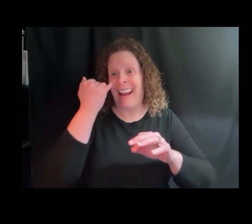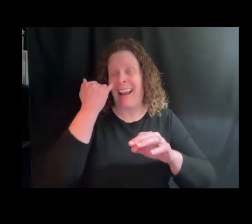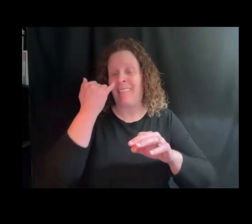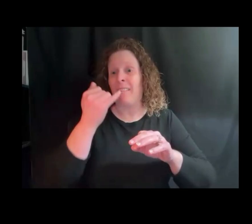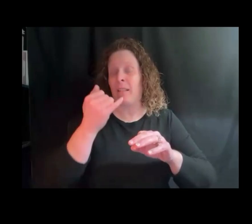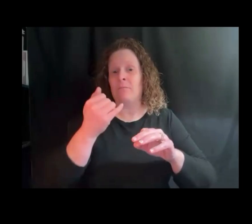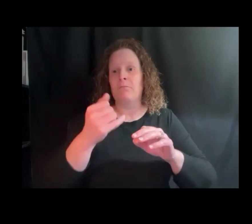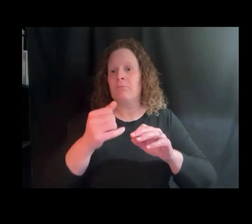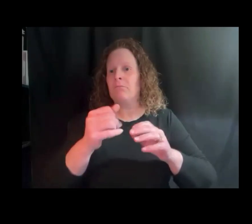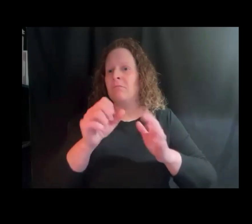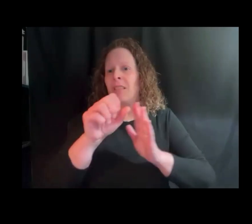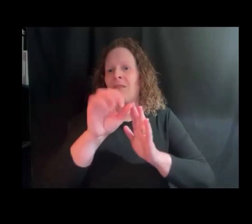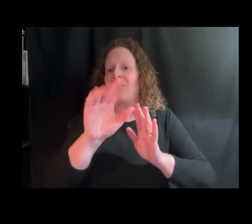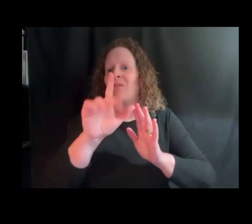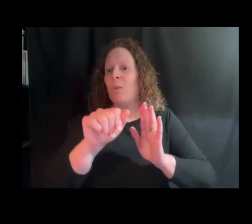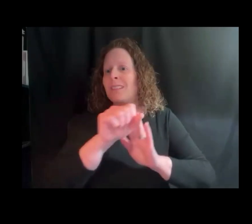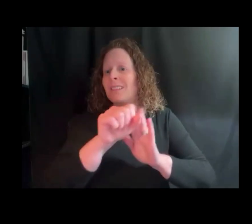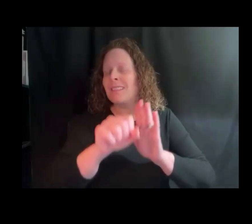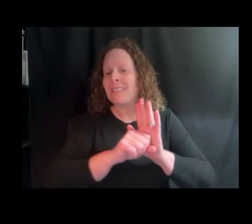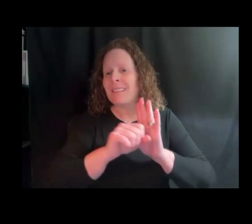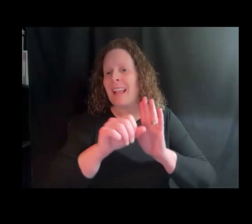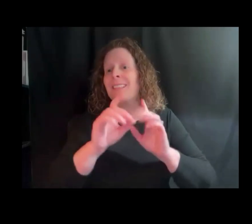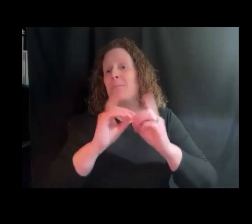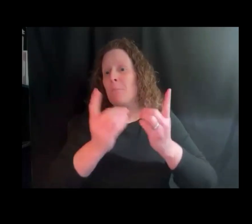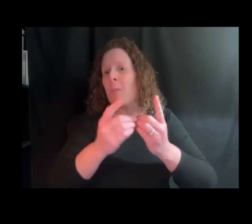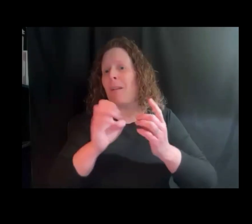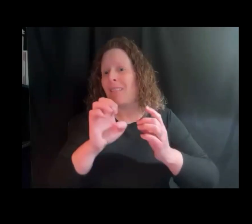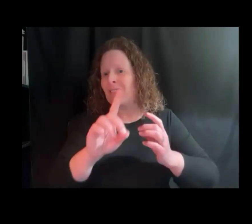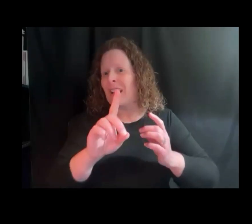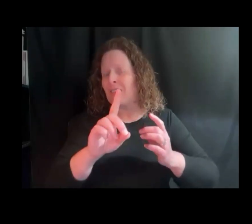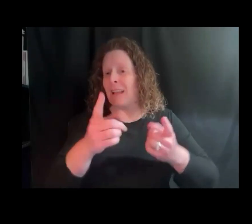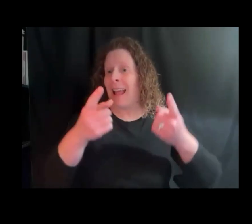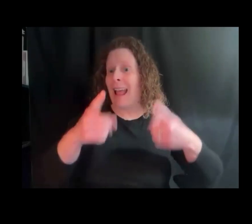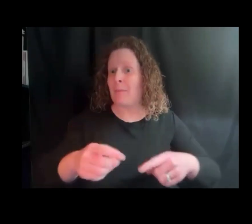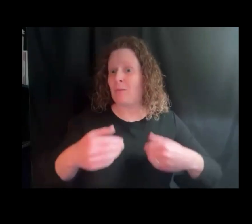to interpret for that test. If the Florida State Department